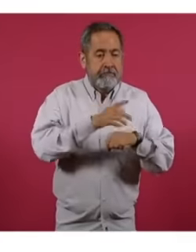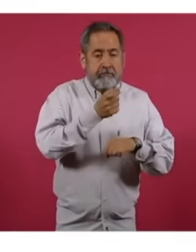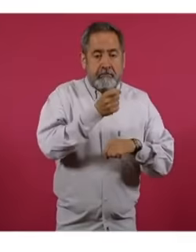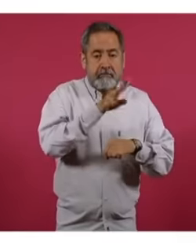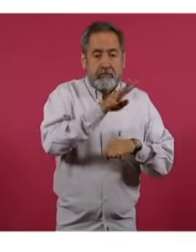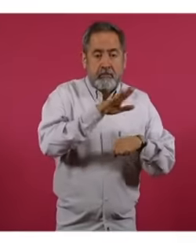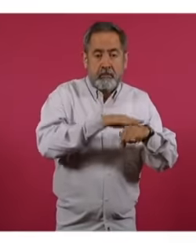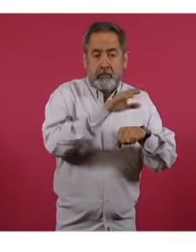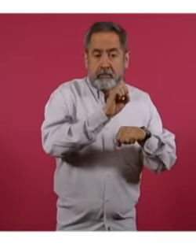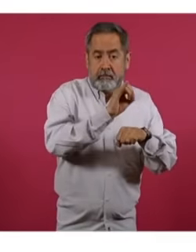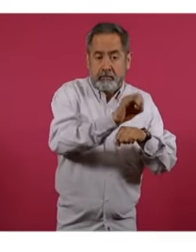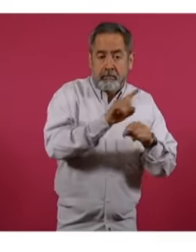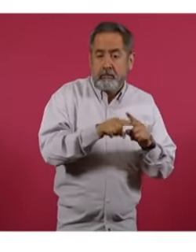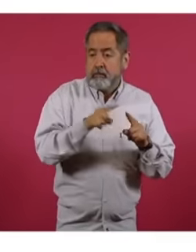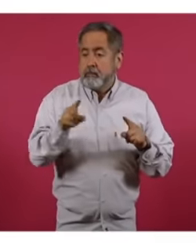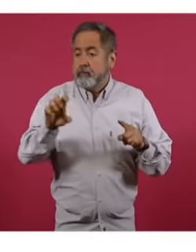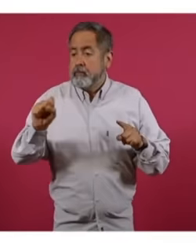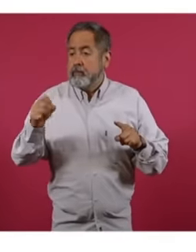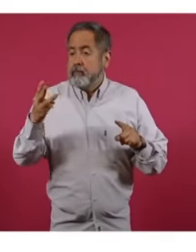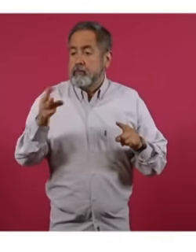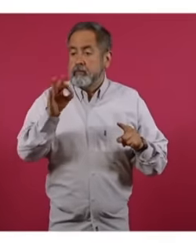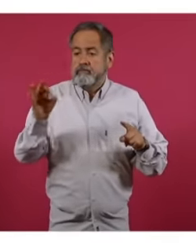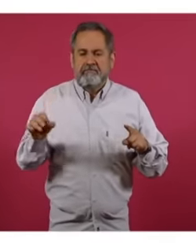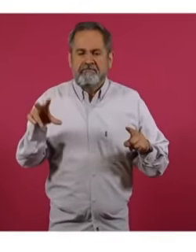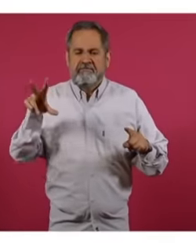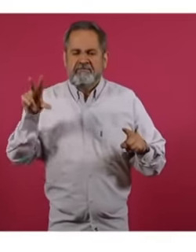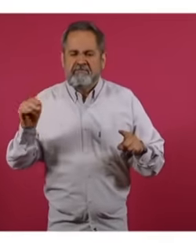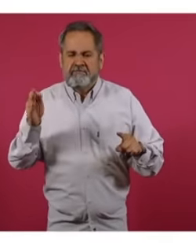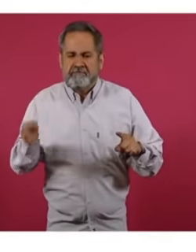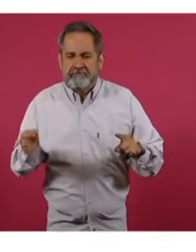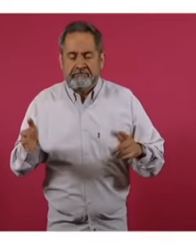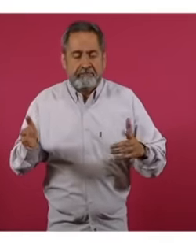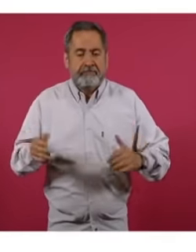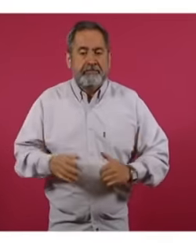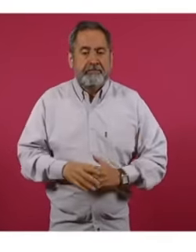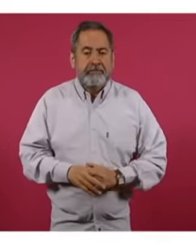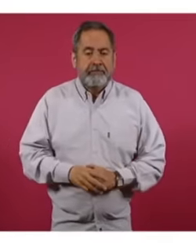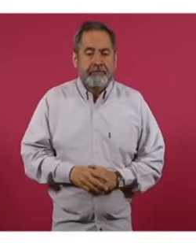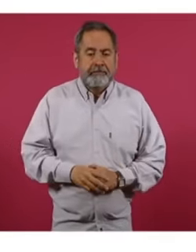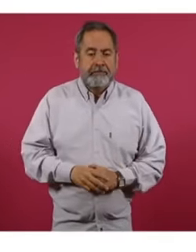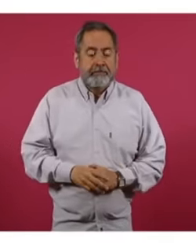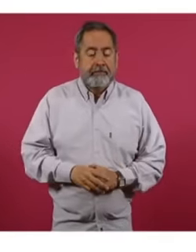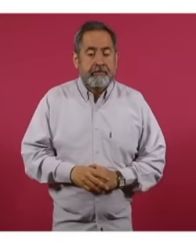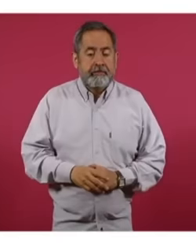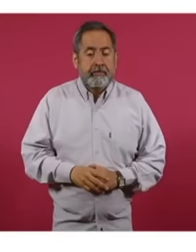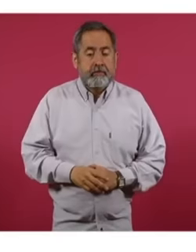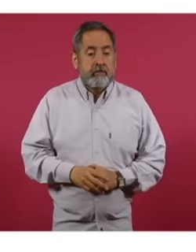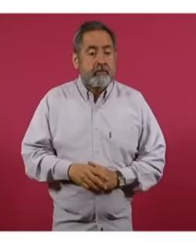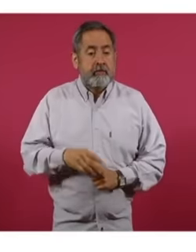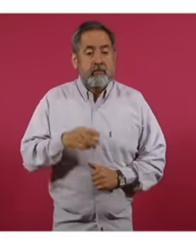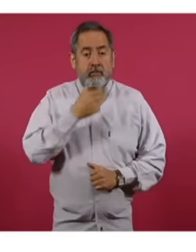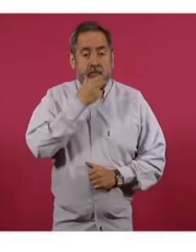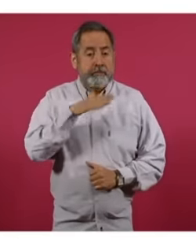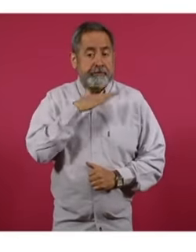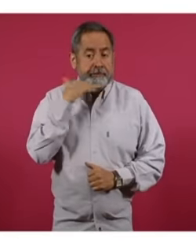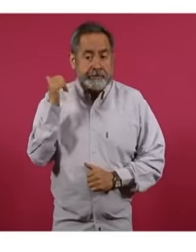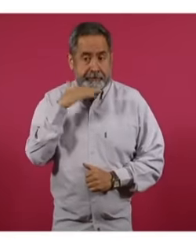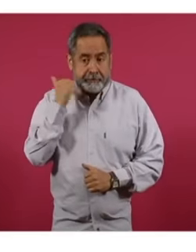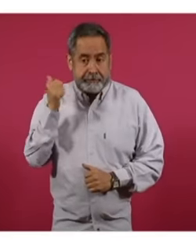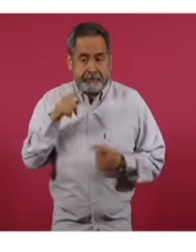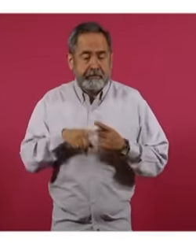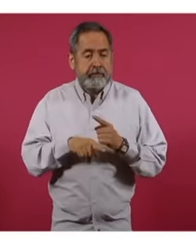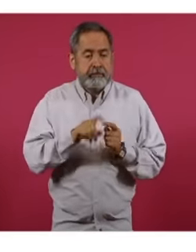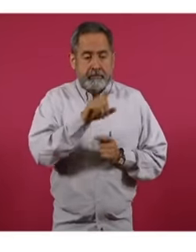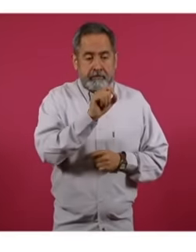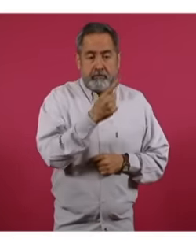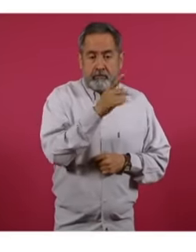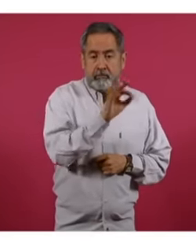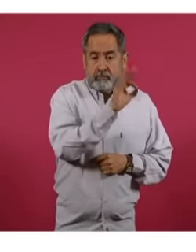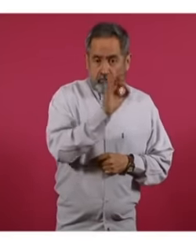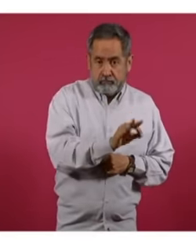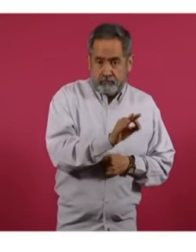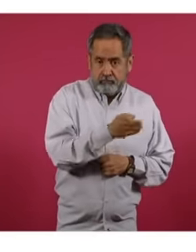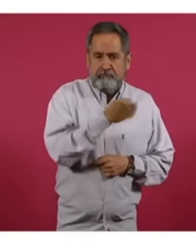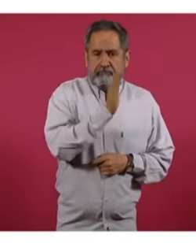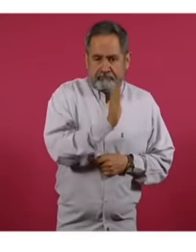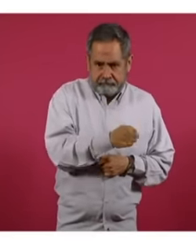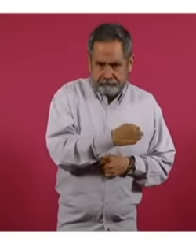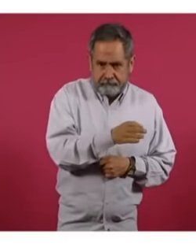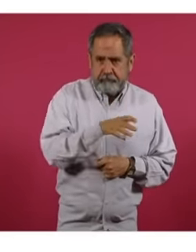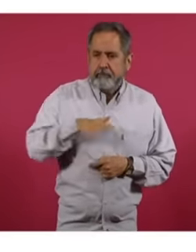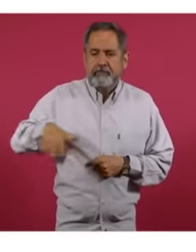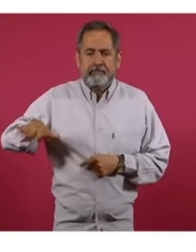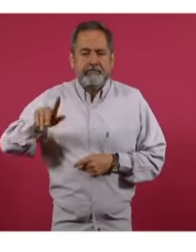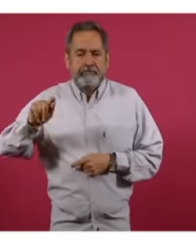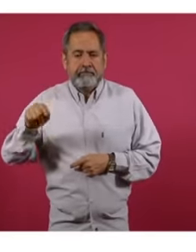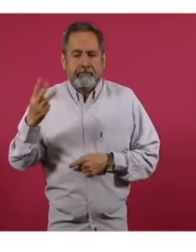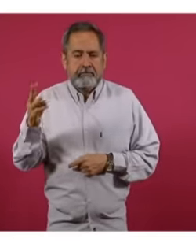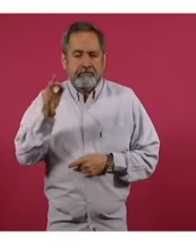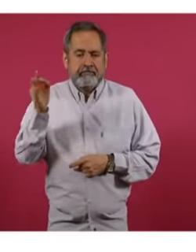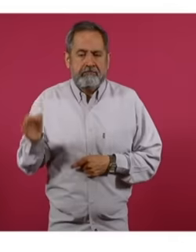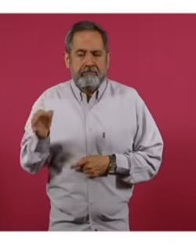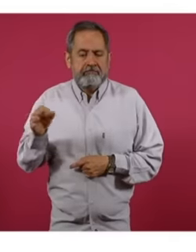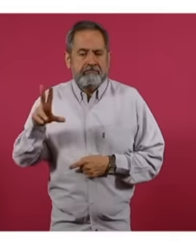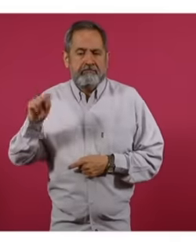approval and 16% rejection, Olaf from Germany has 21 approval and 73 rejection, in